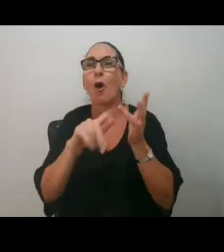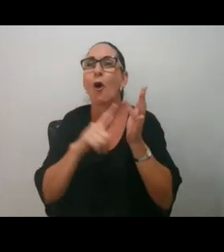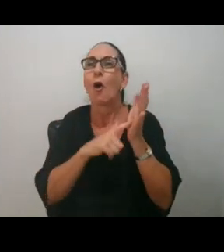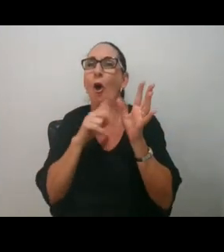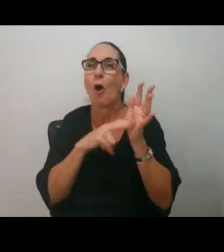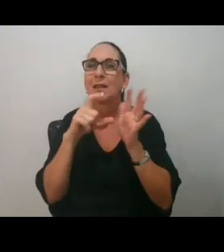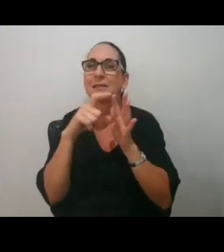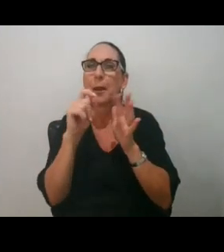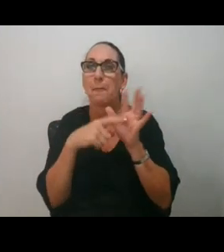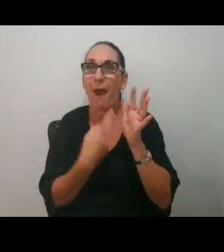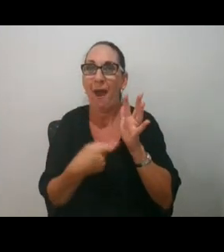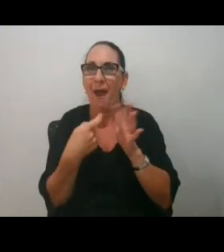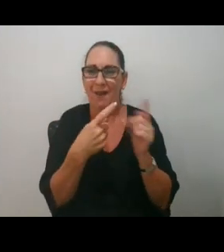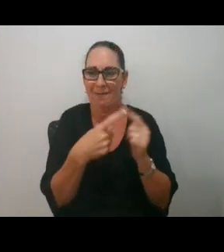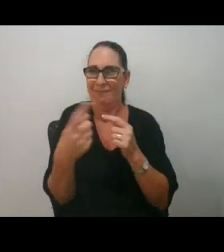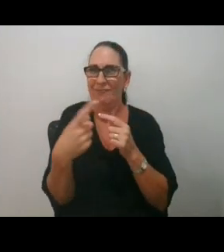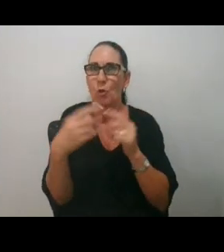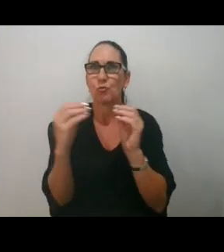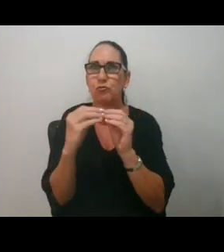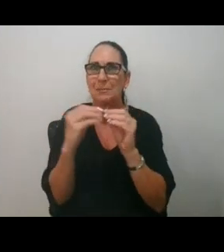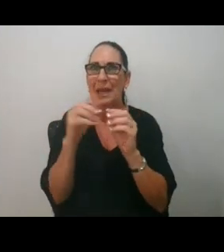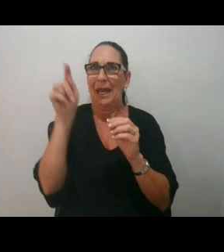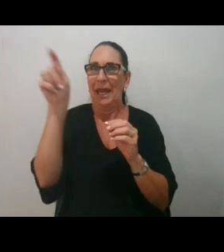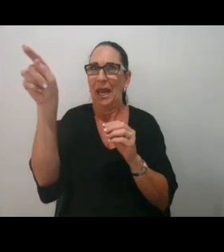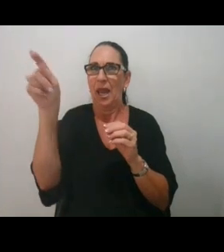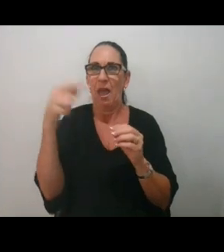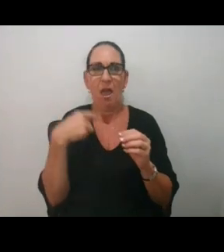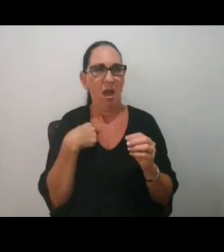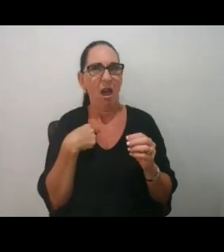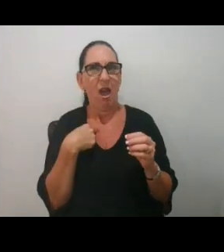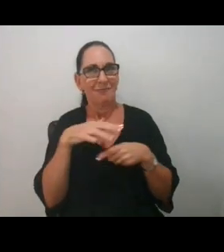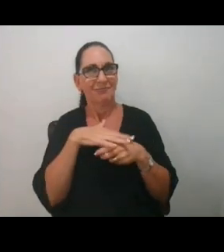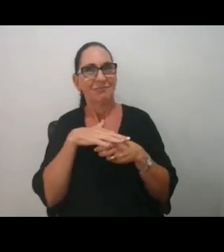close to the Brisbane Courthouse if somebody um is in the Holland Park area and wants to